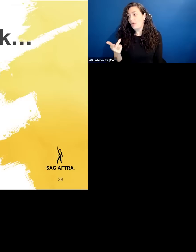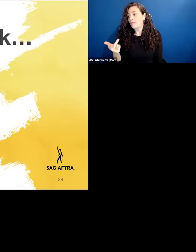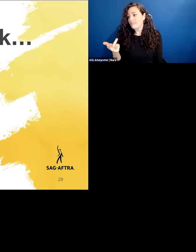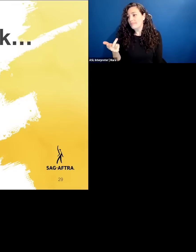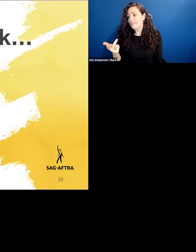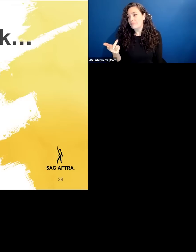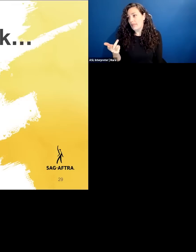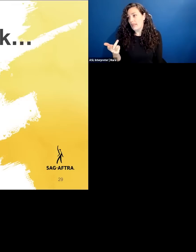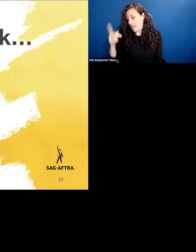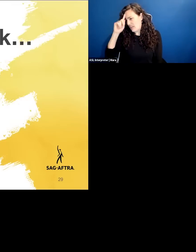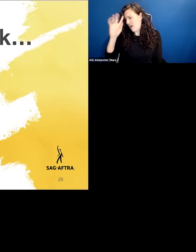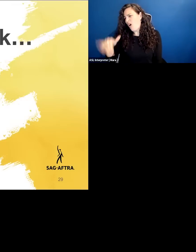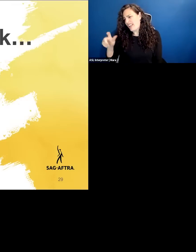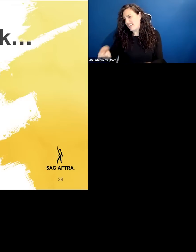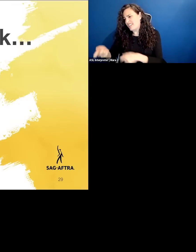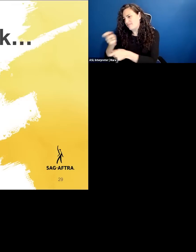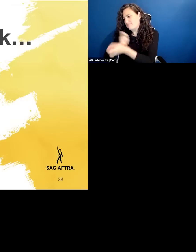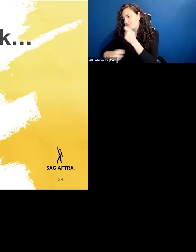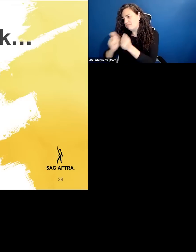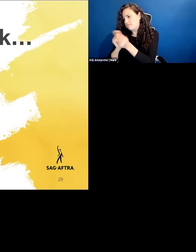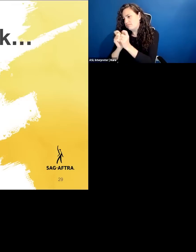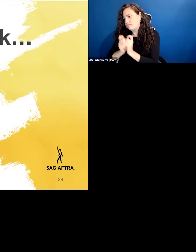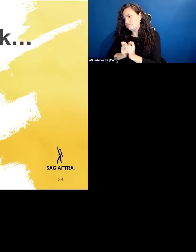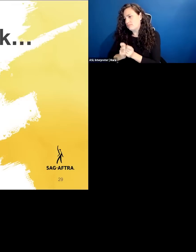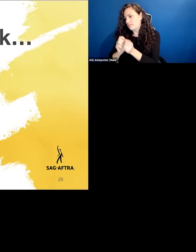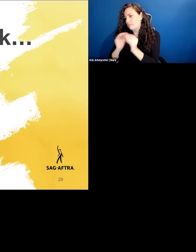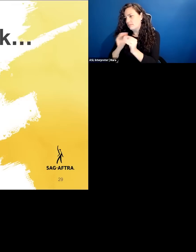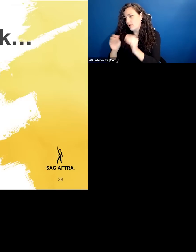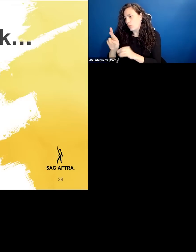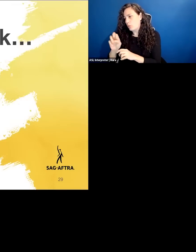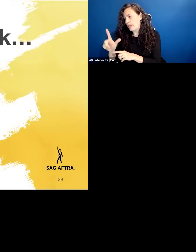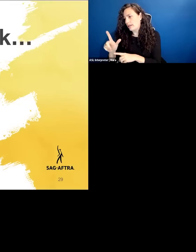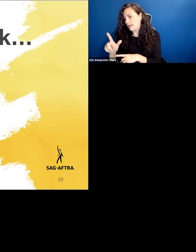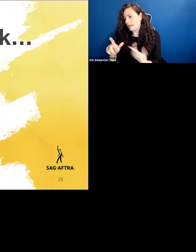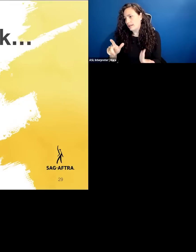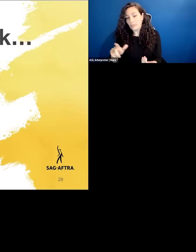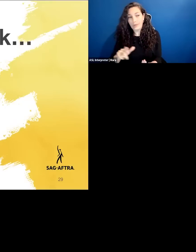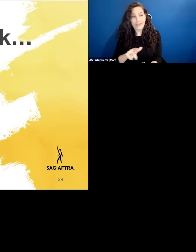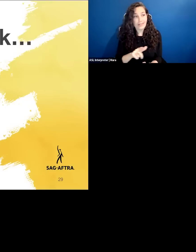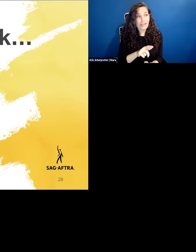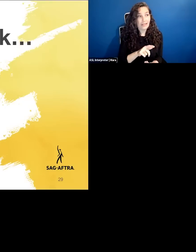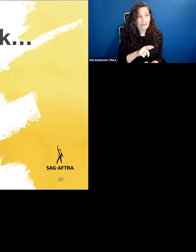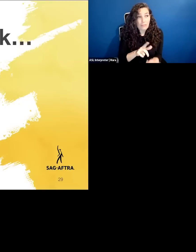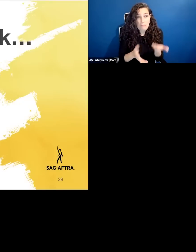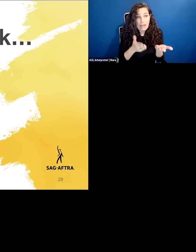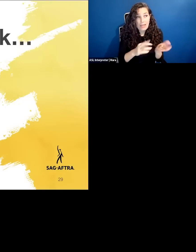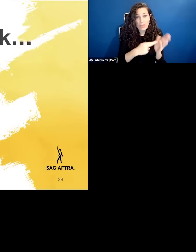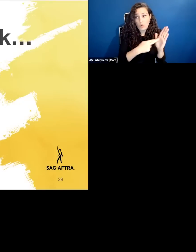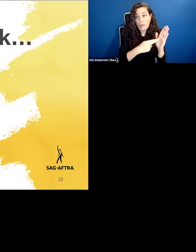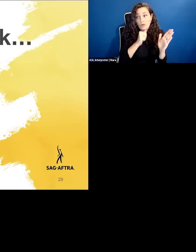and maybe their reps, those reps aren't even clicking on the link to their reel. And maybe it's just the subject line